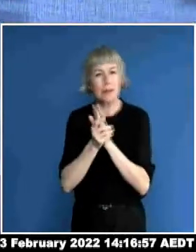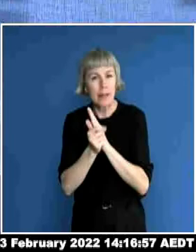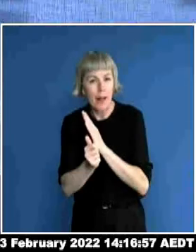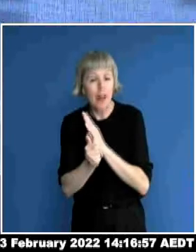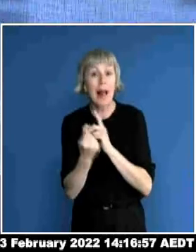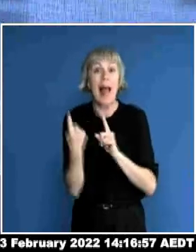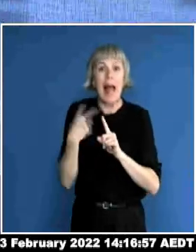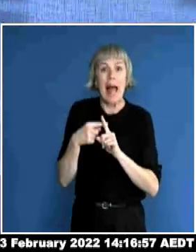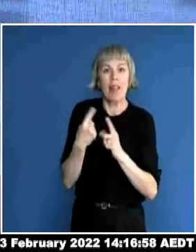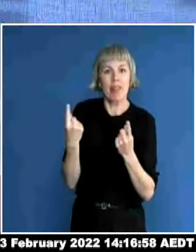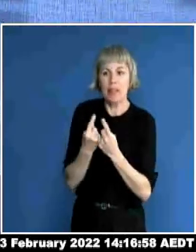you were going to try to put a manual together.